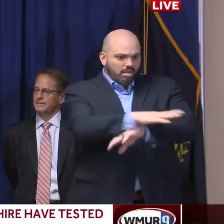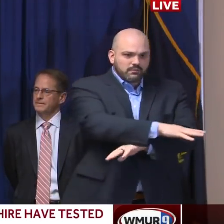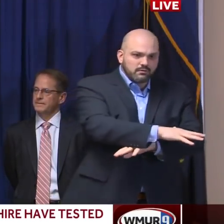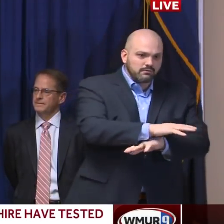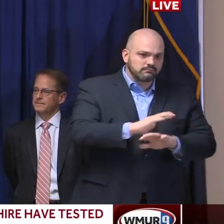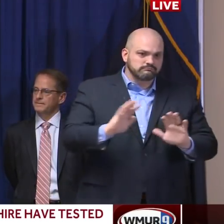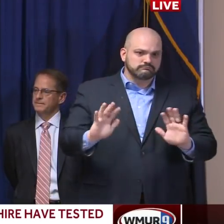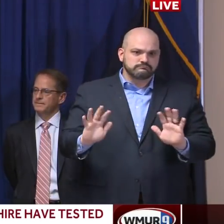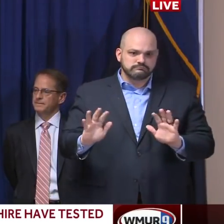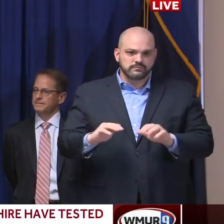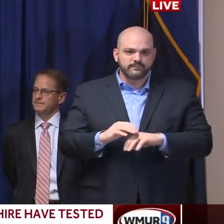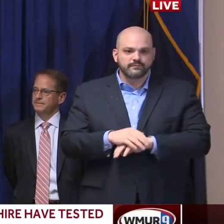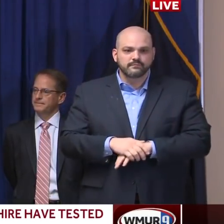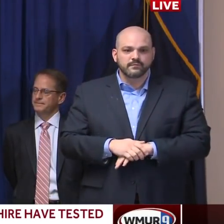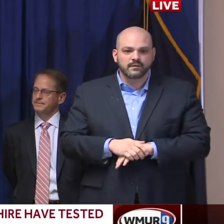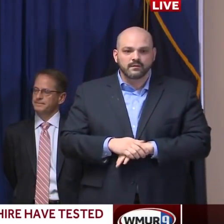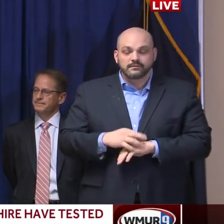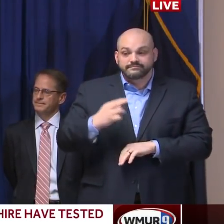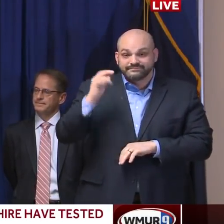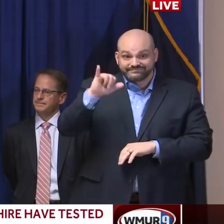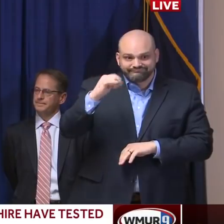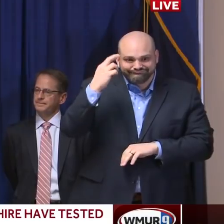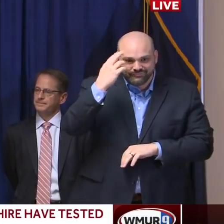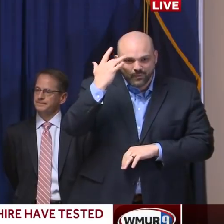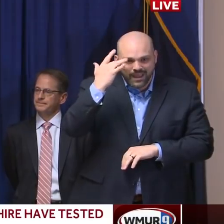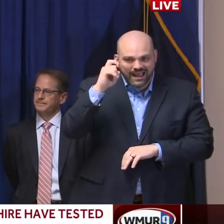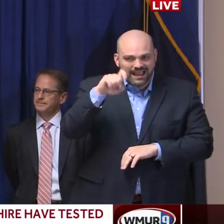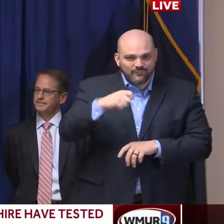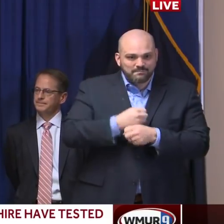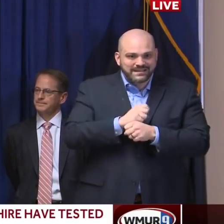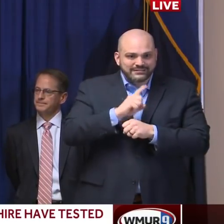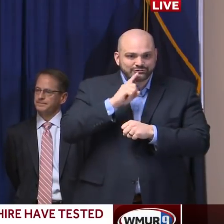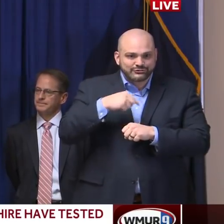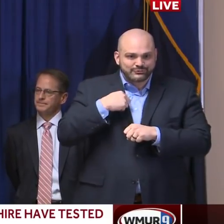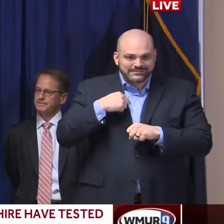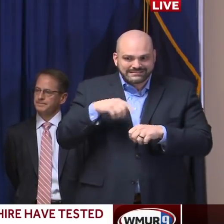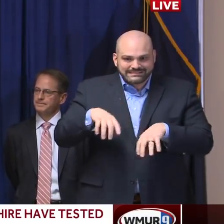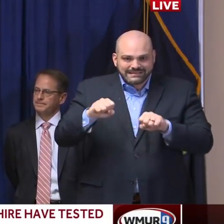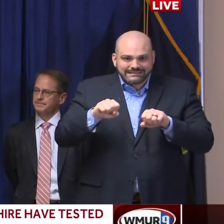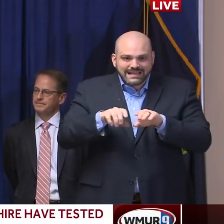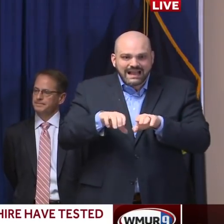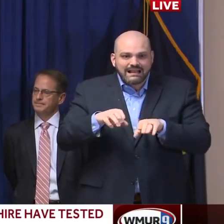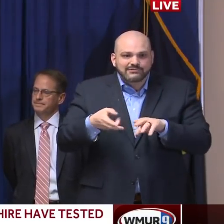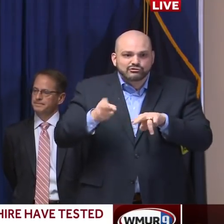EVEN IF SOMEONE IS ONLY HAVING MILD ILLNESS, THEY CAN STILL LIKELY TRANSMIT IT TO OTHERS.